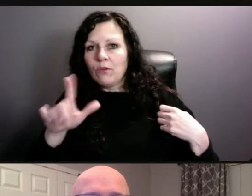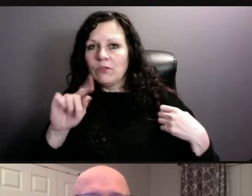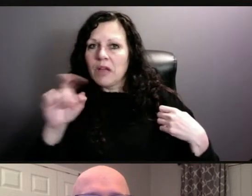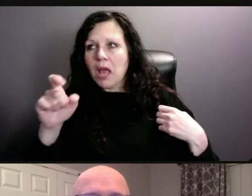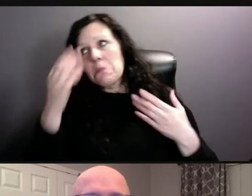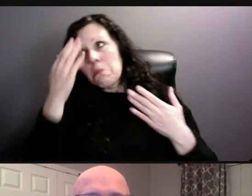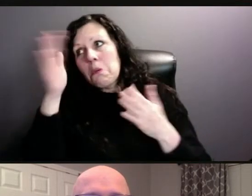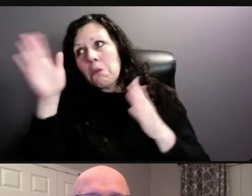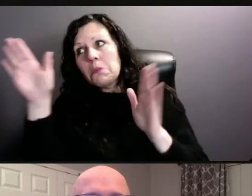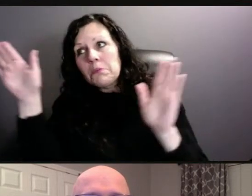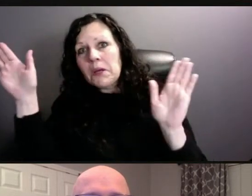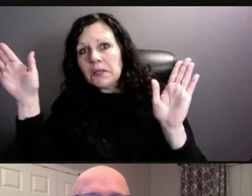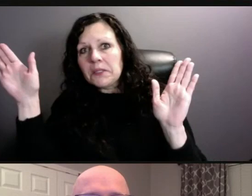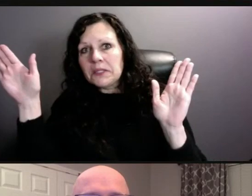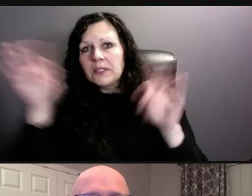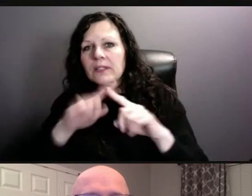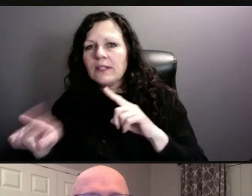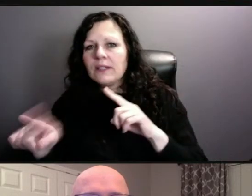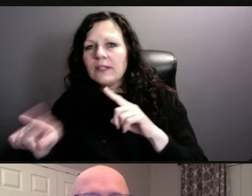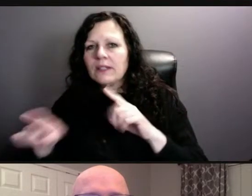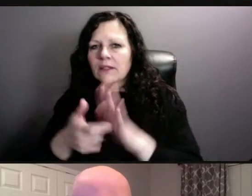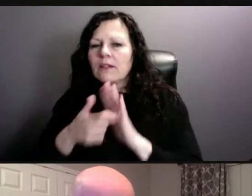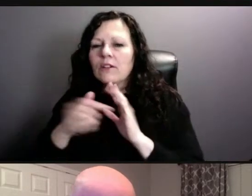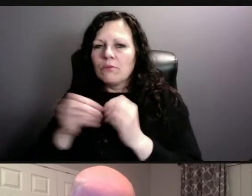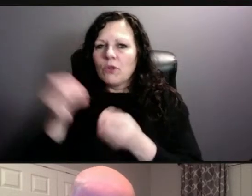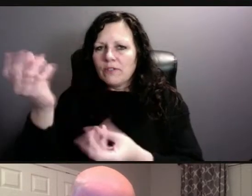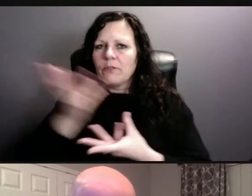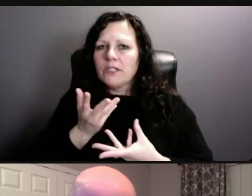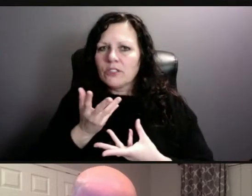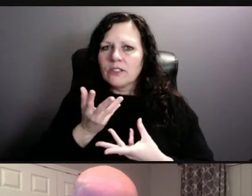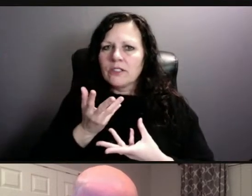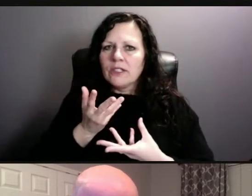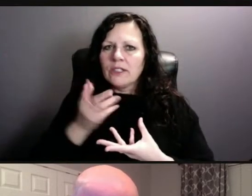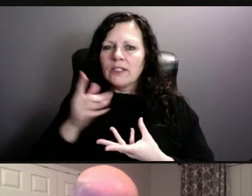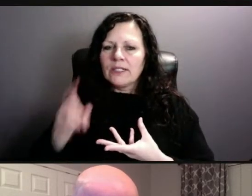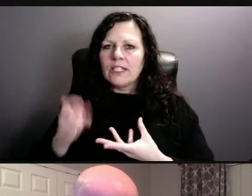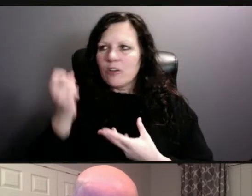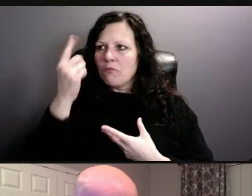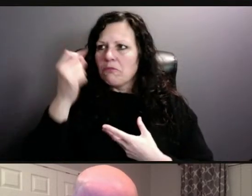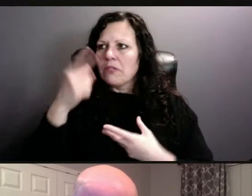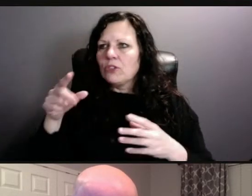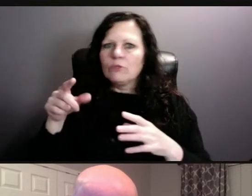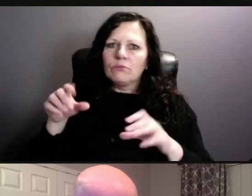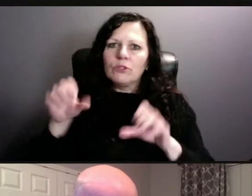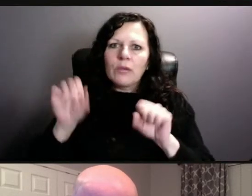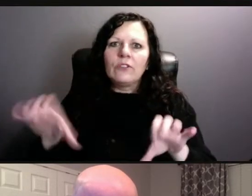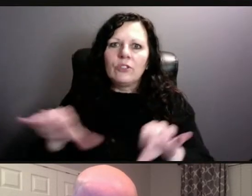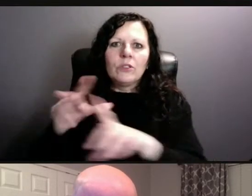THE LEVY BUT I'M ALL I'M OPEN